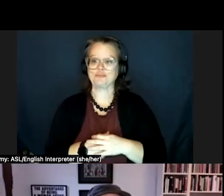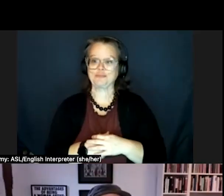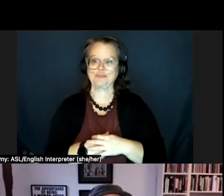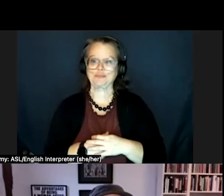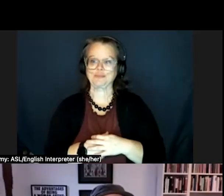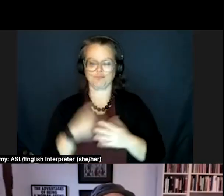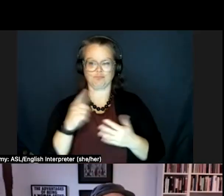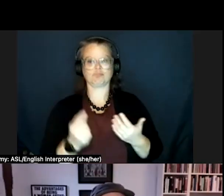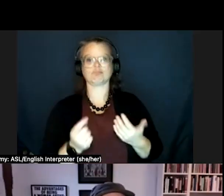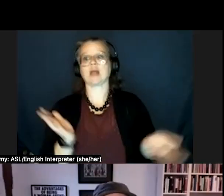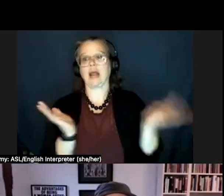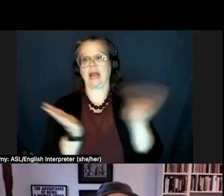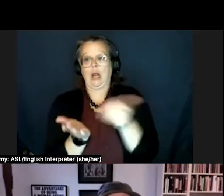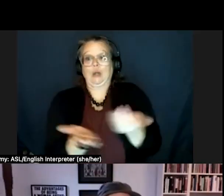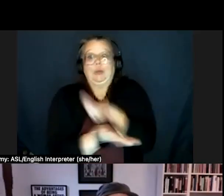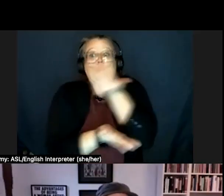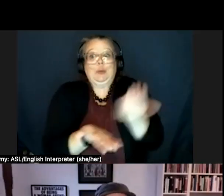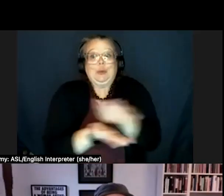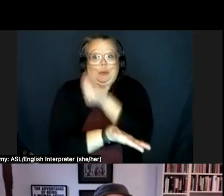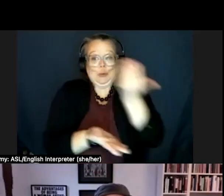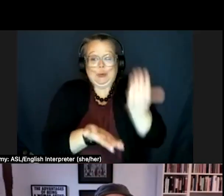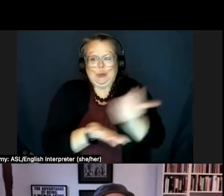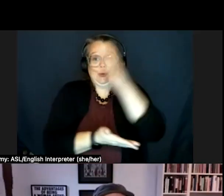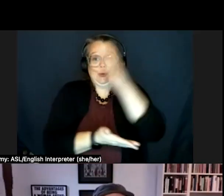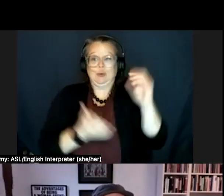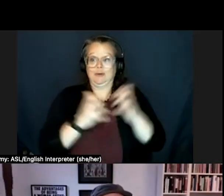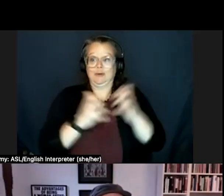which is a bit of a good news, bad news situation, because it's great because